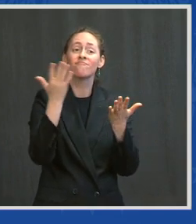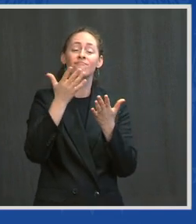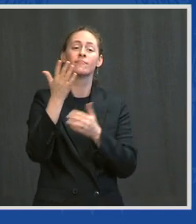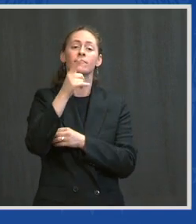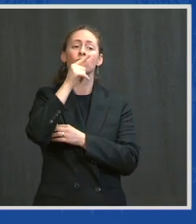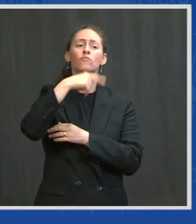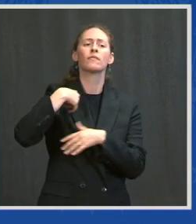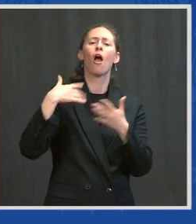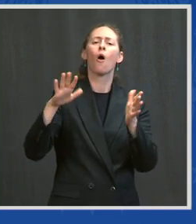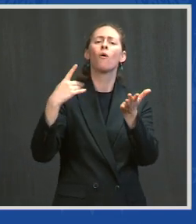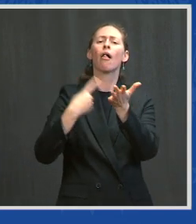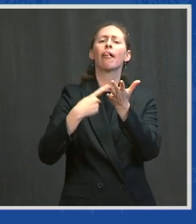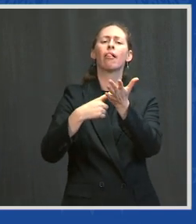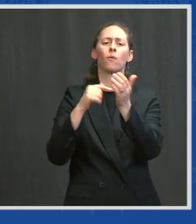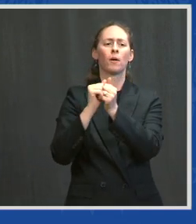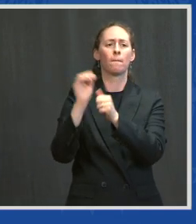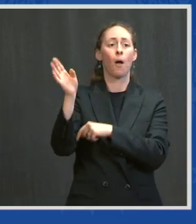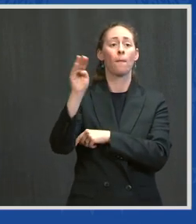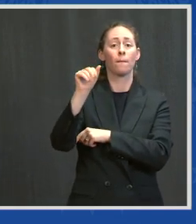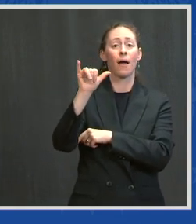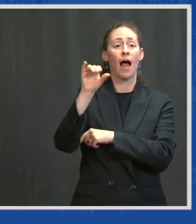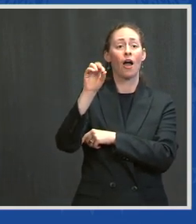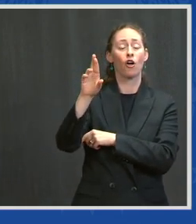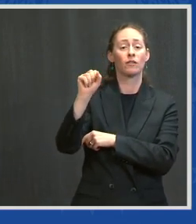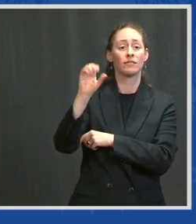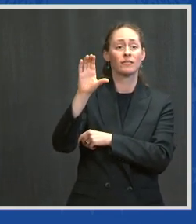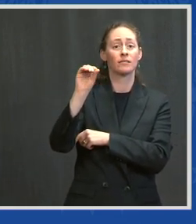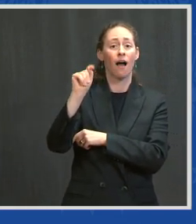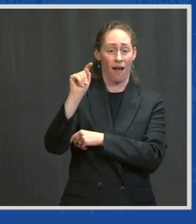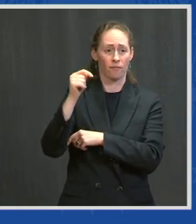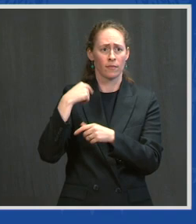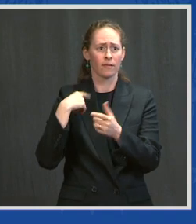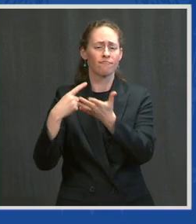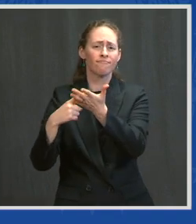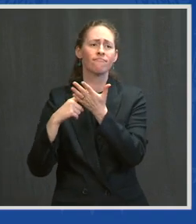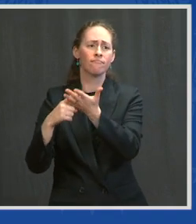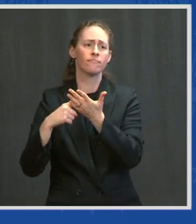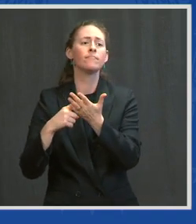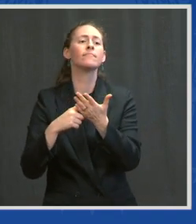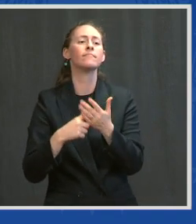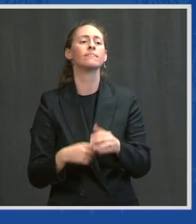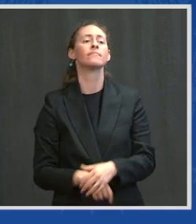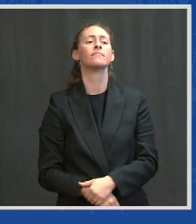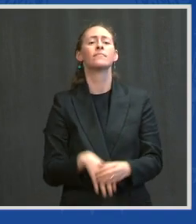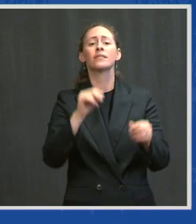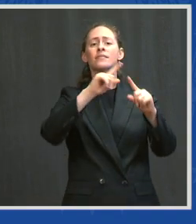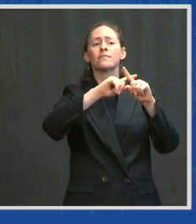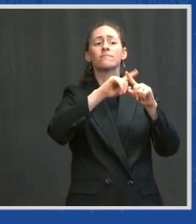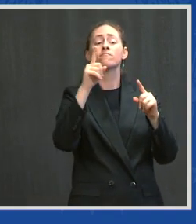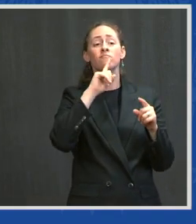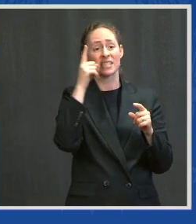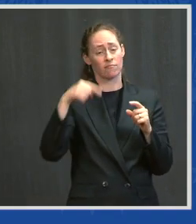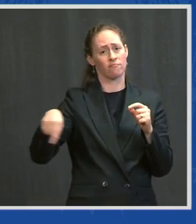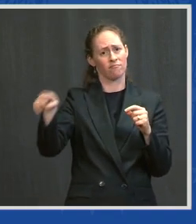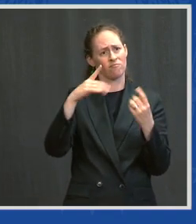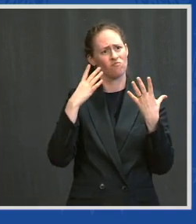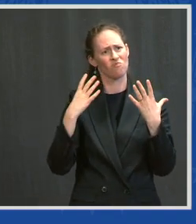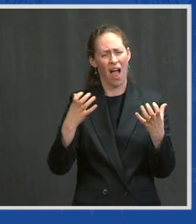and you hear it from mayors across the country. Mayors have the power to help shape and enforce the laws in their cities, but they can't control the laws